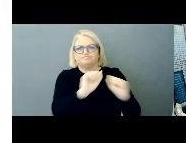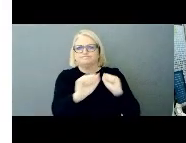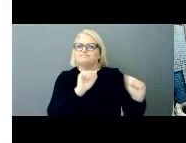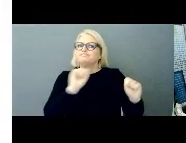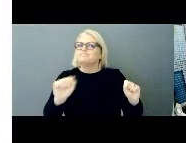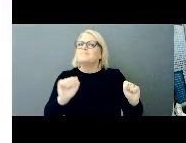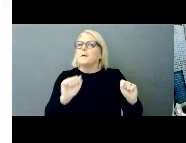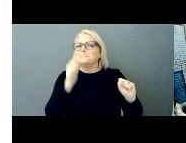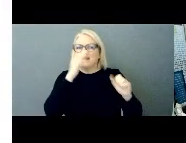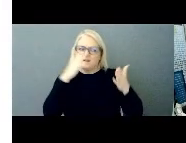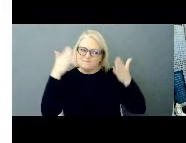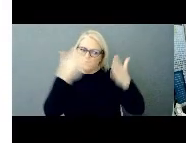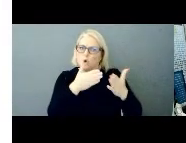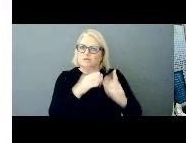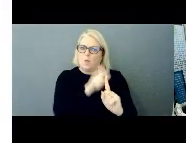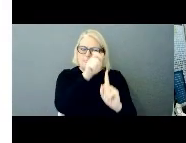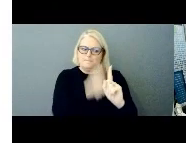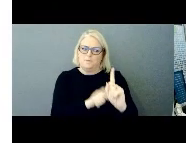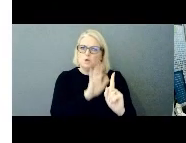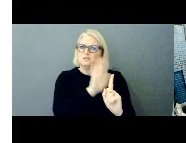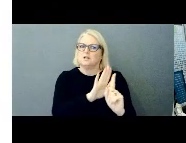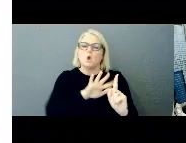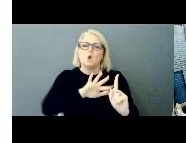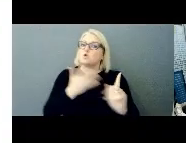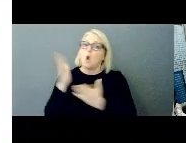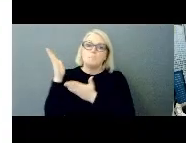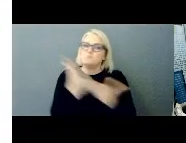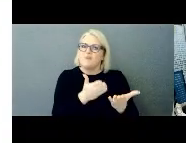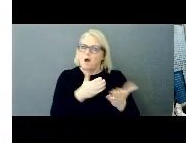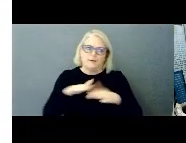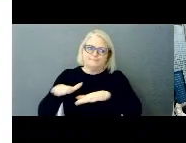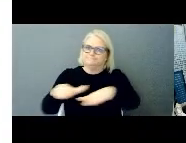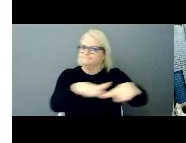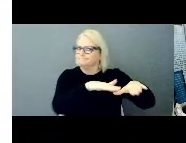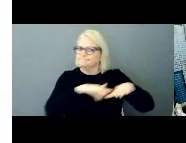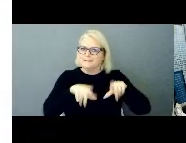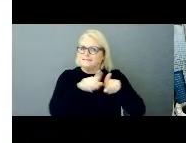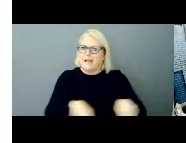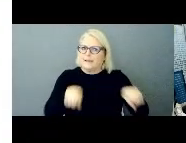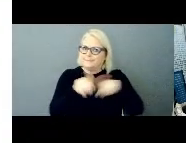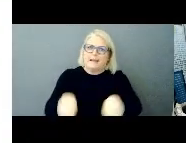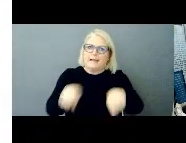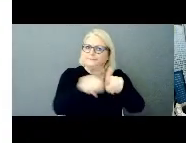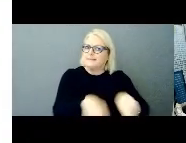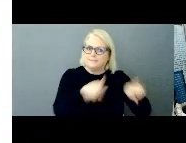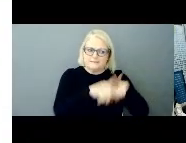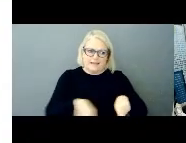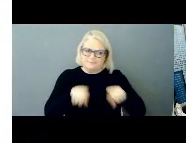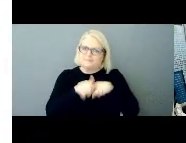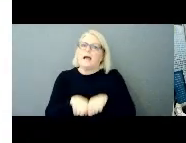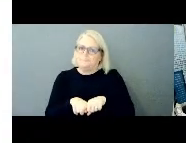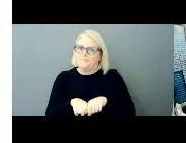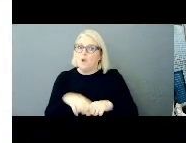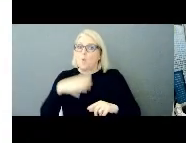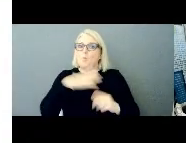And that means that outcomes expected and practices have to look different for each person and each group.